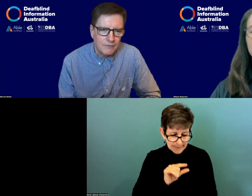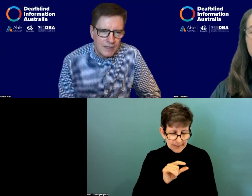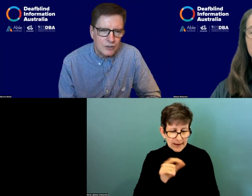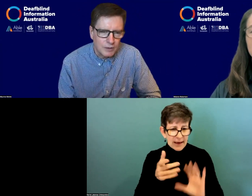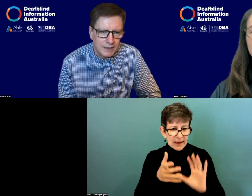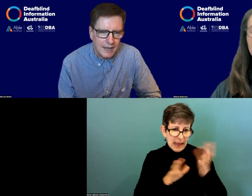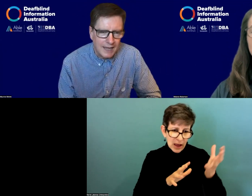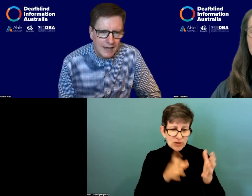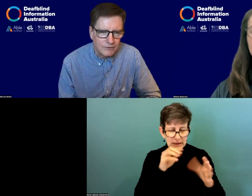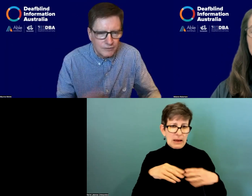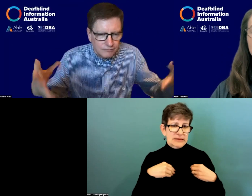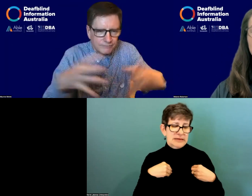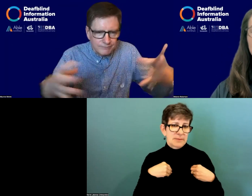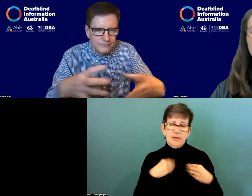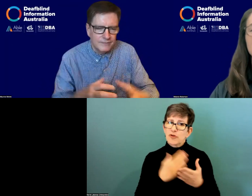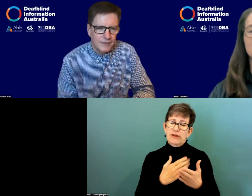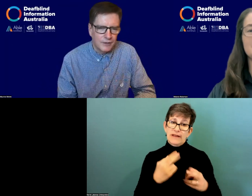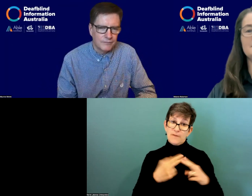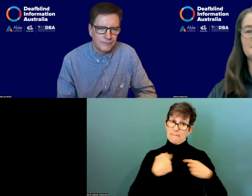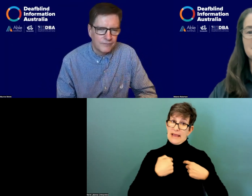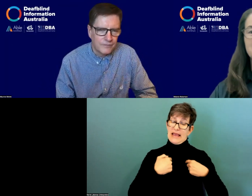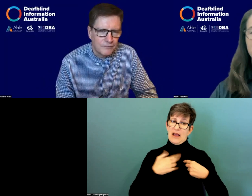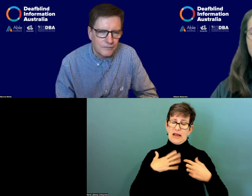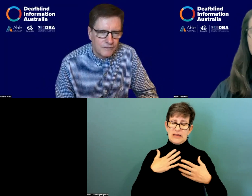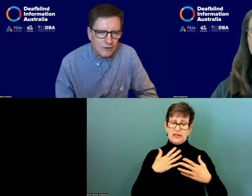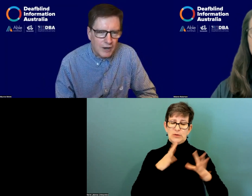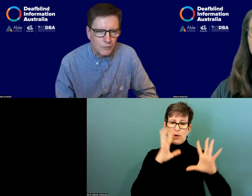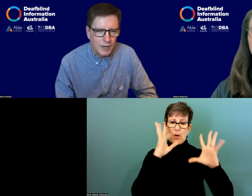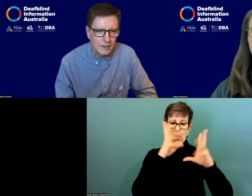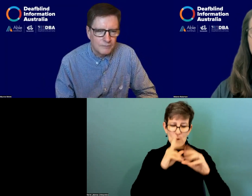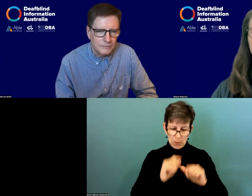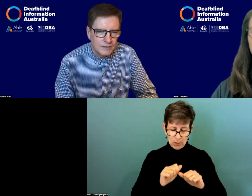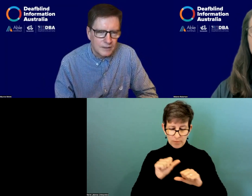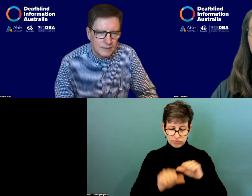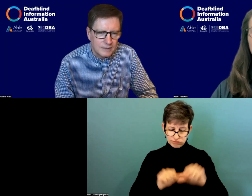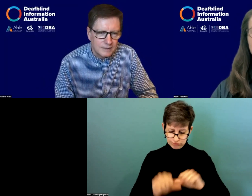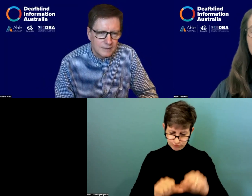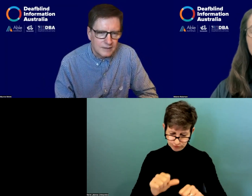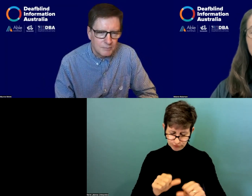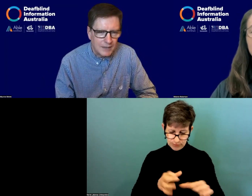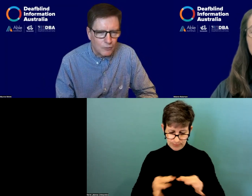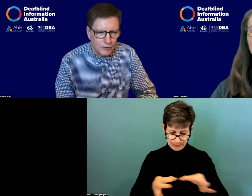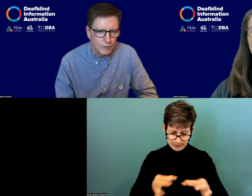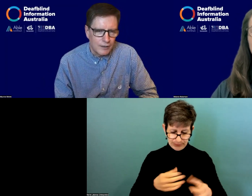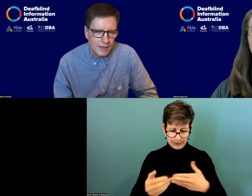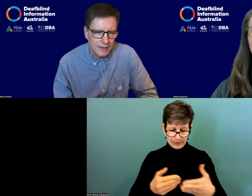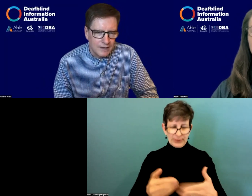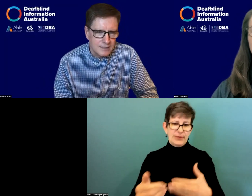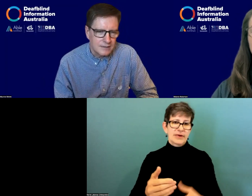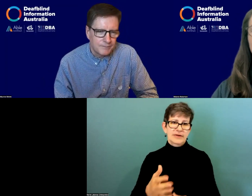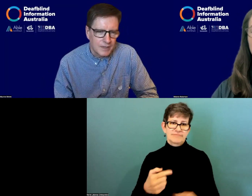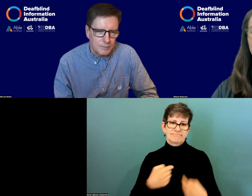But eventually I have to, you know, figure out a way to make order out of chaos,